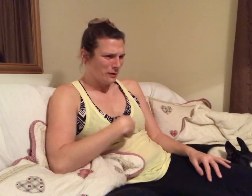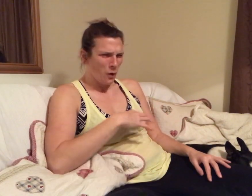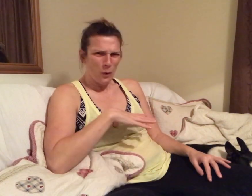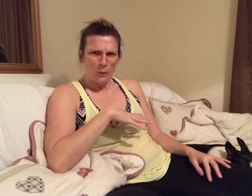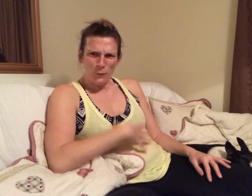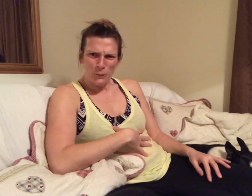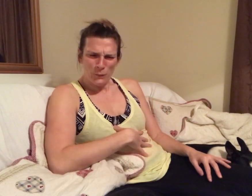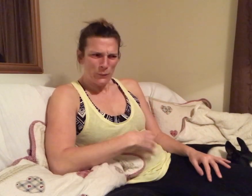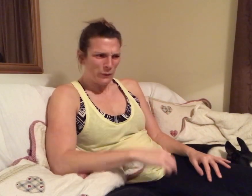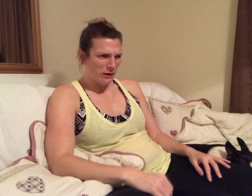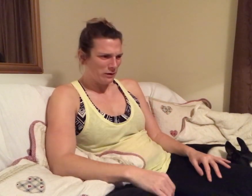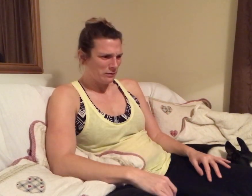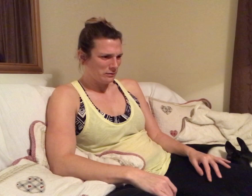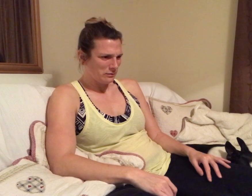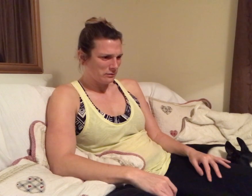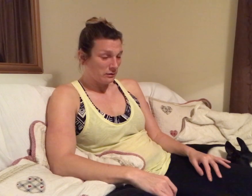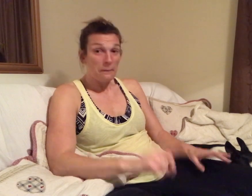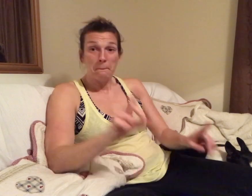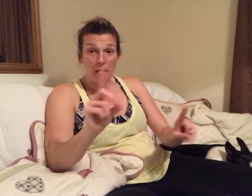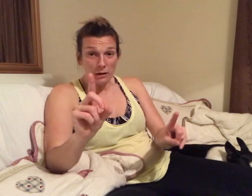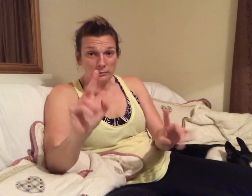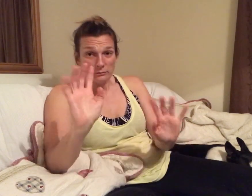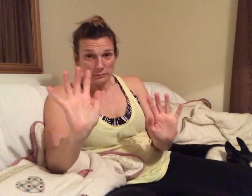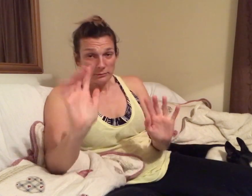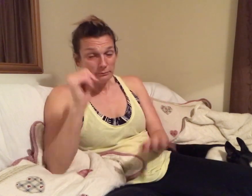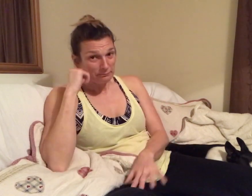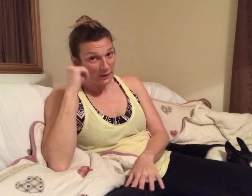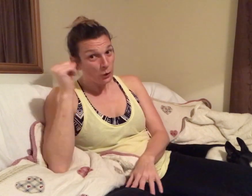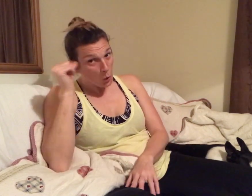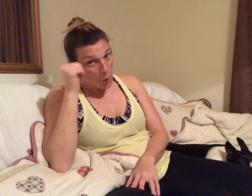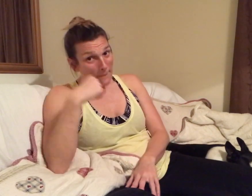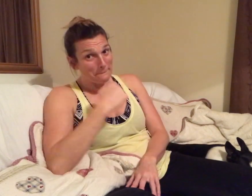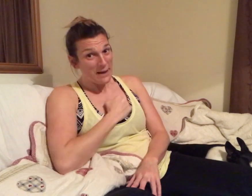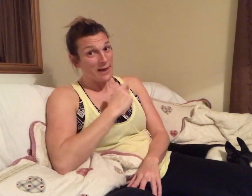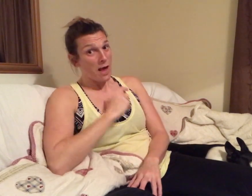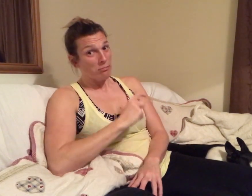I'm exhausted. But, I am aware that my character is a....